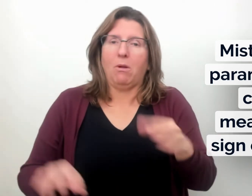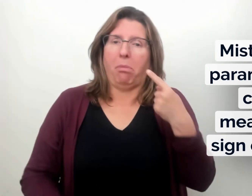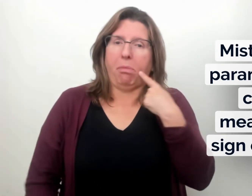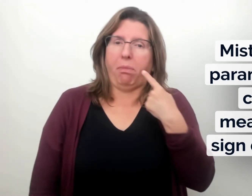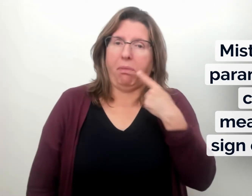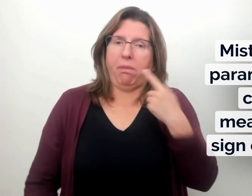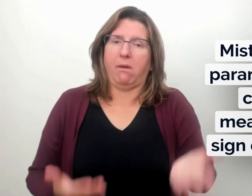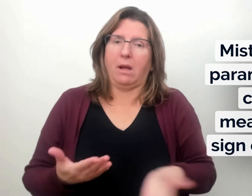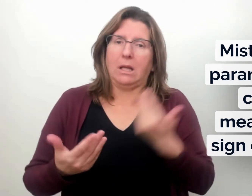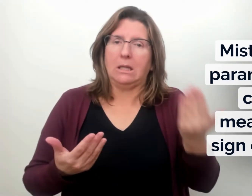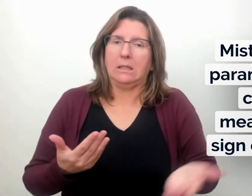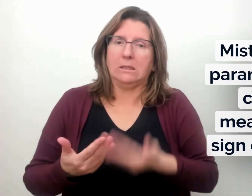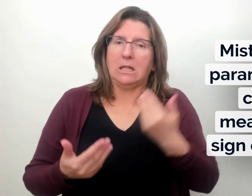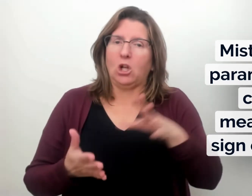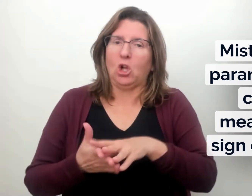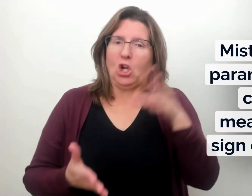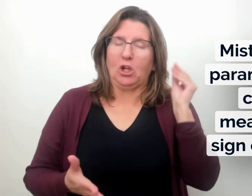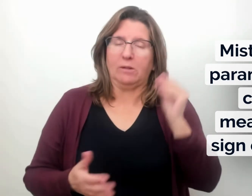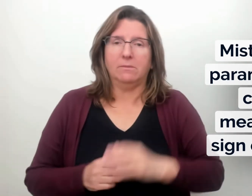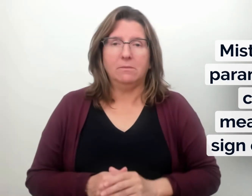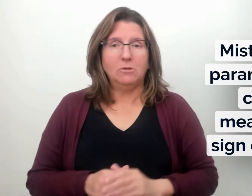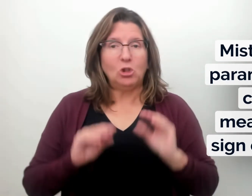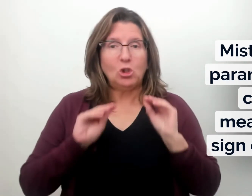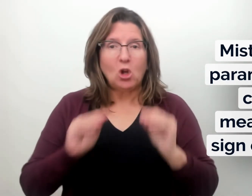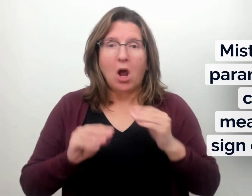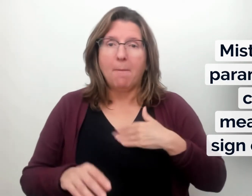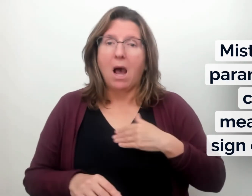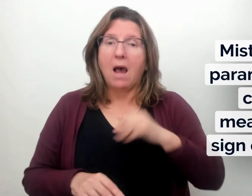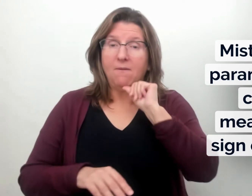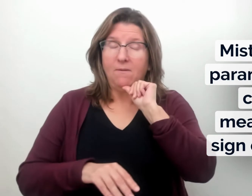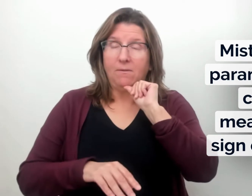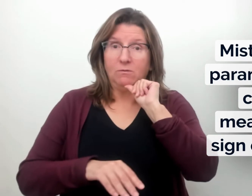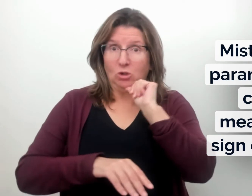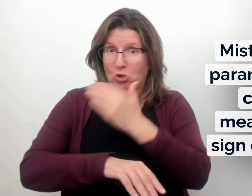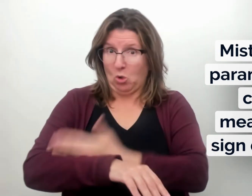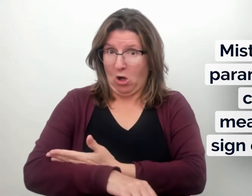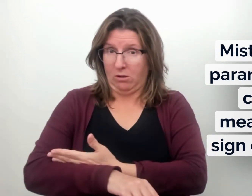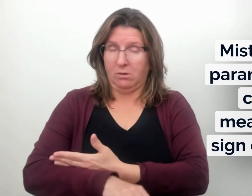People think ASL is easy. People would learn their lessons . . .